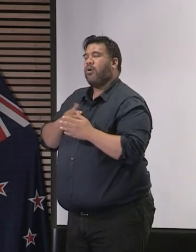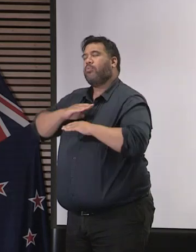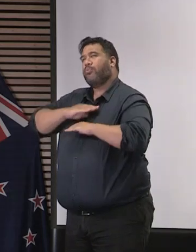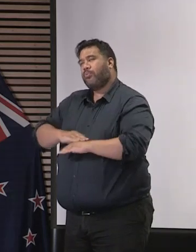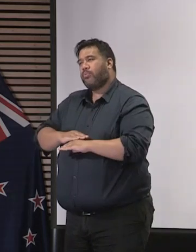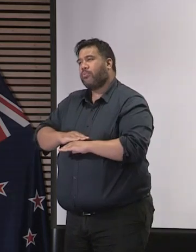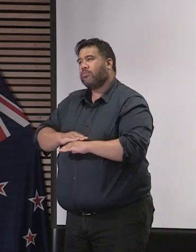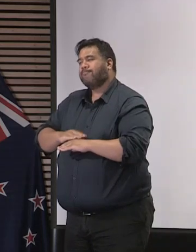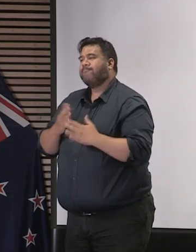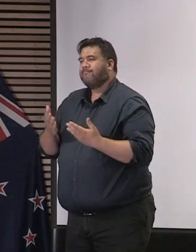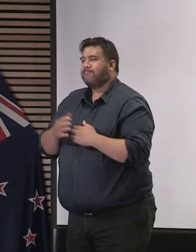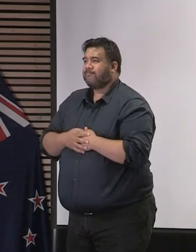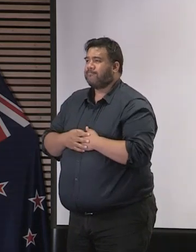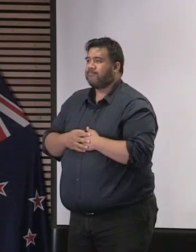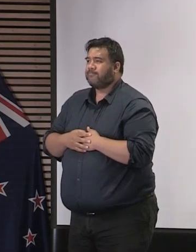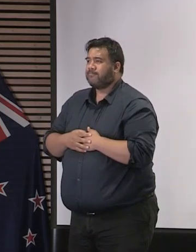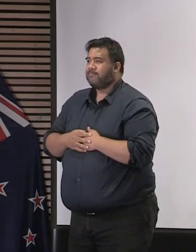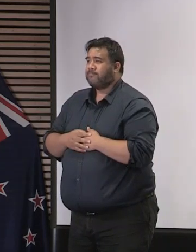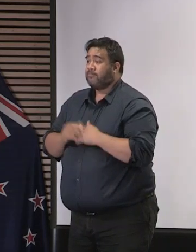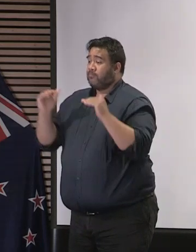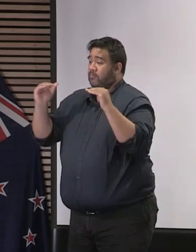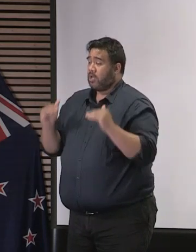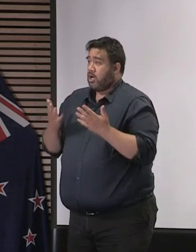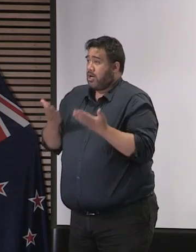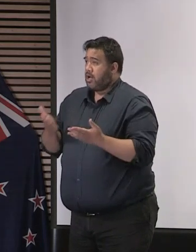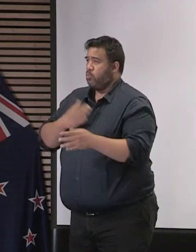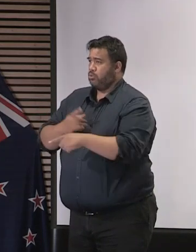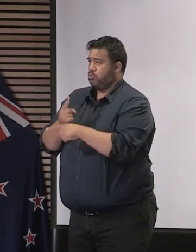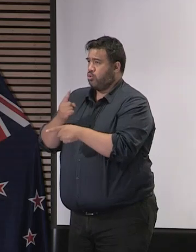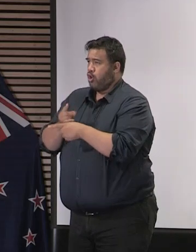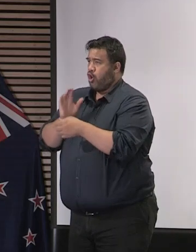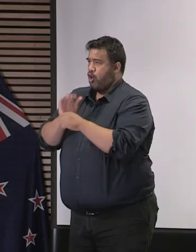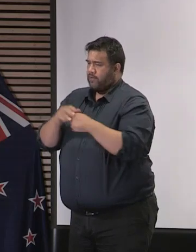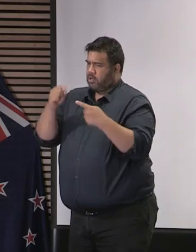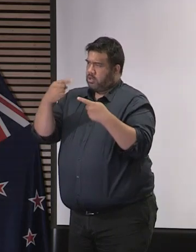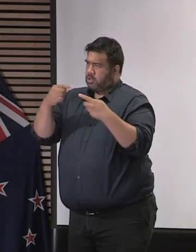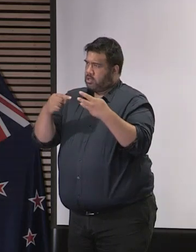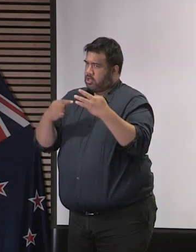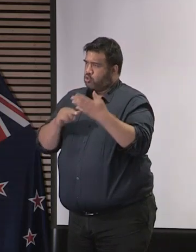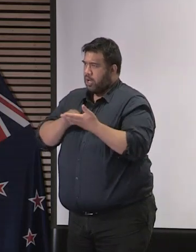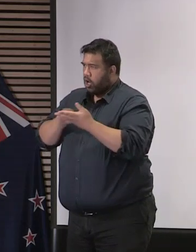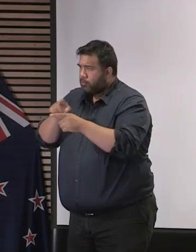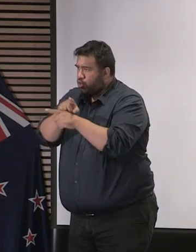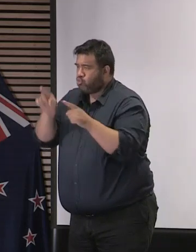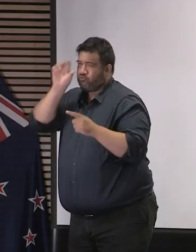friendly phone call could really make someone's Easter. I have a few updates on